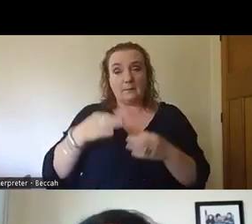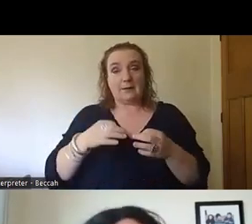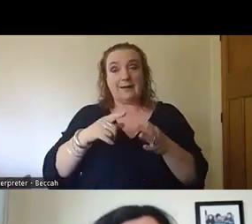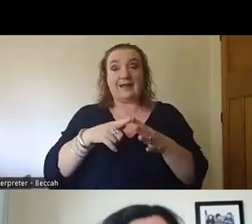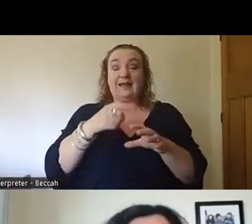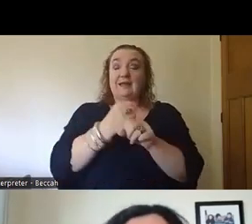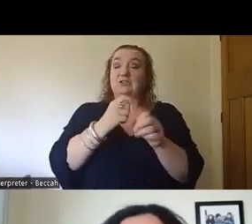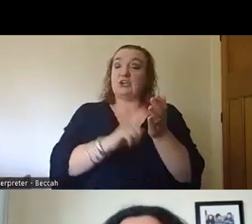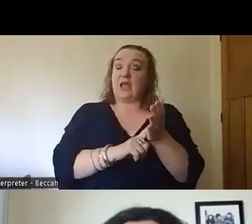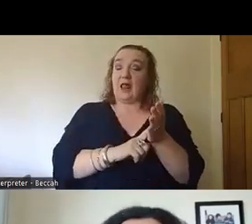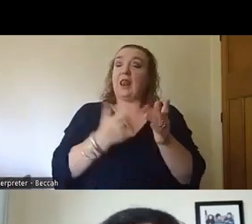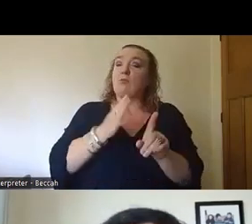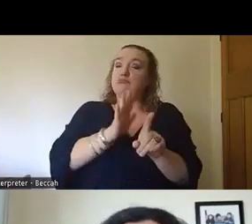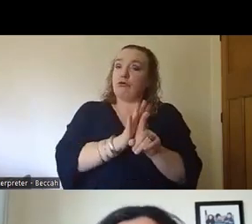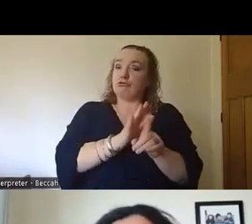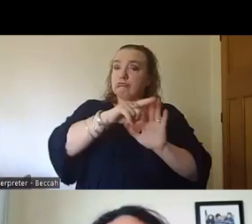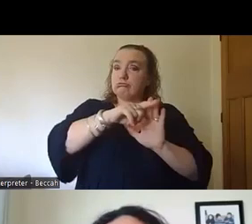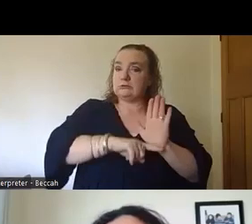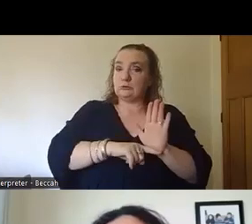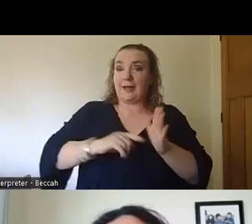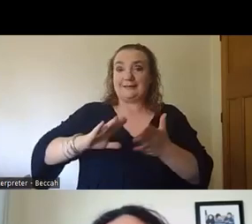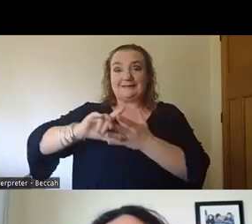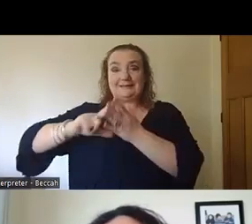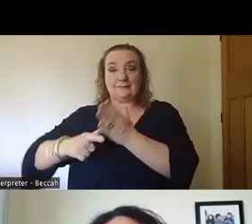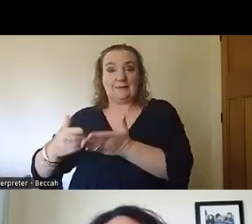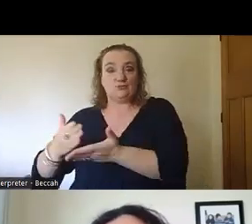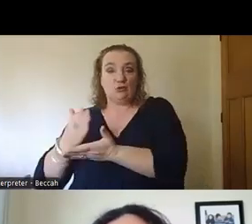approach, and the disability rights lens